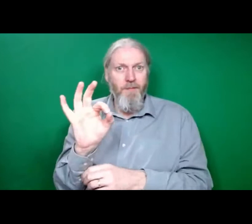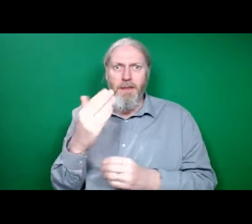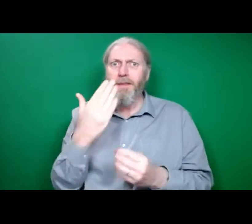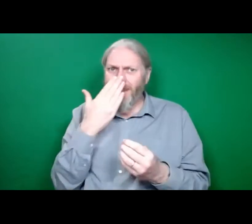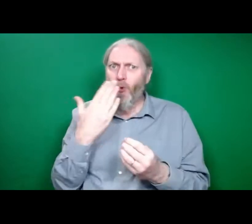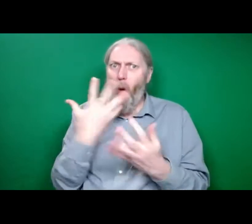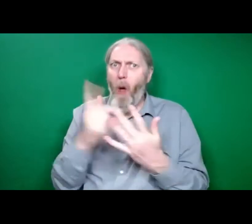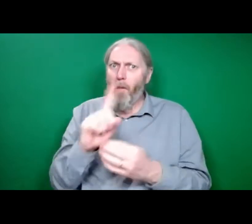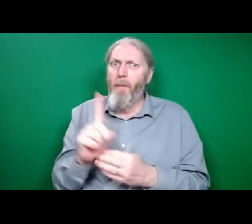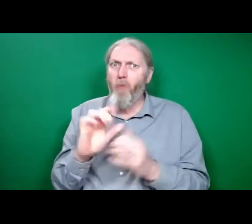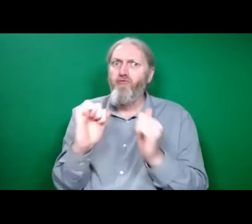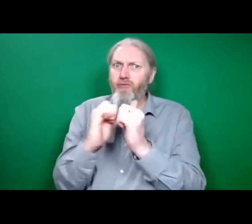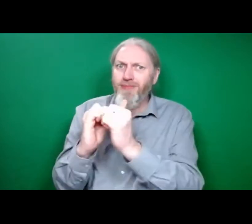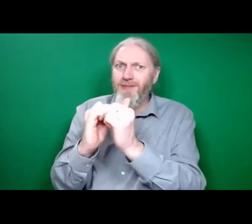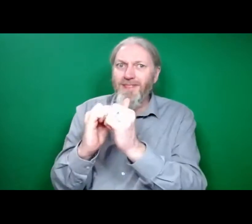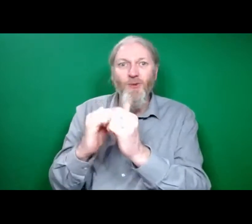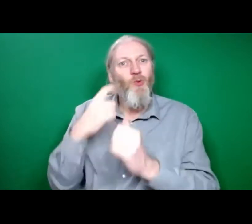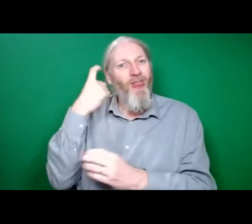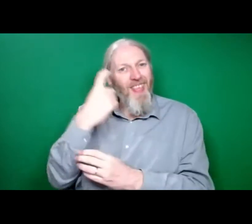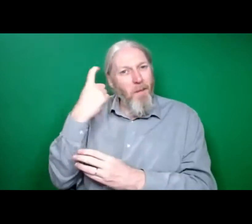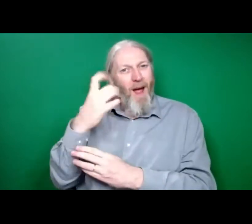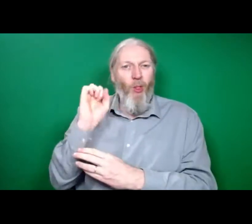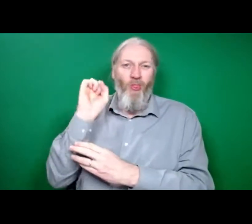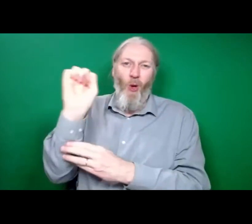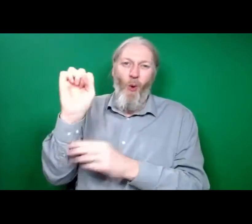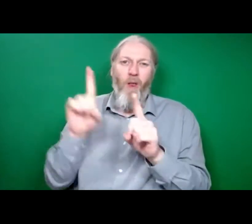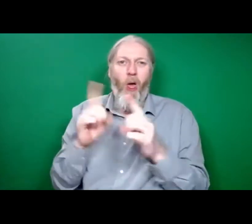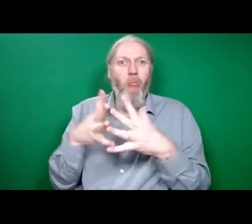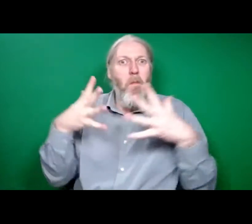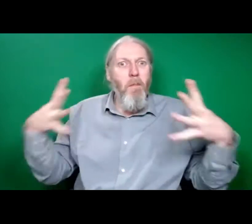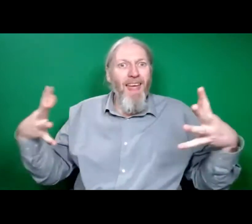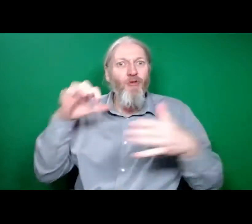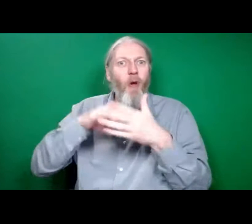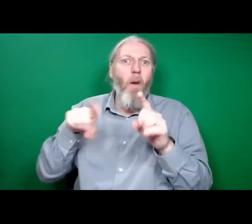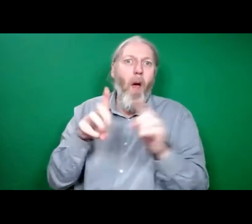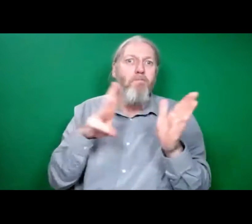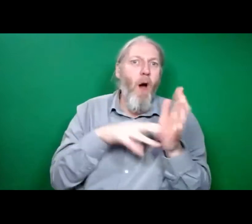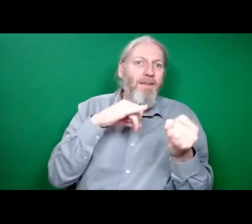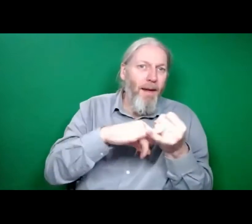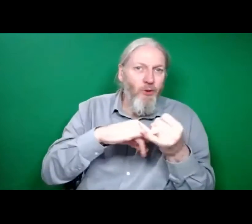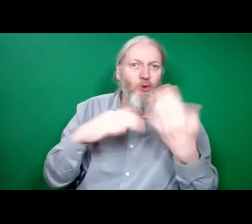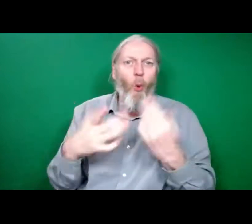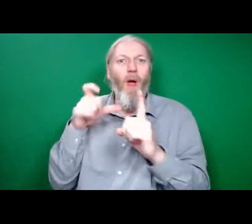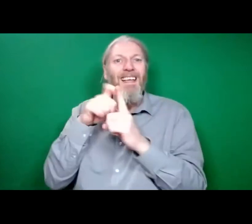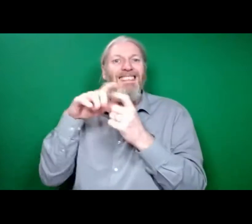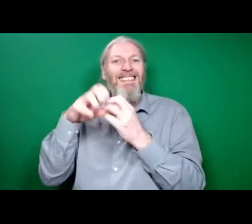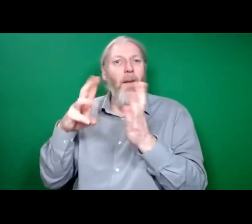Thank you. Camilla, do you want to add some thoughts? Yes, I think because we operate slightly